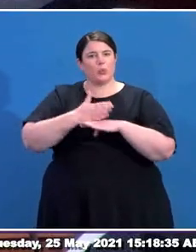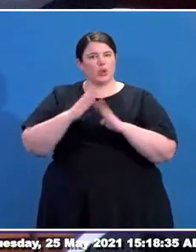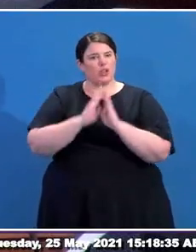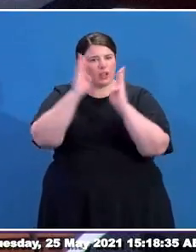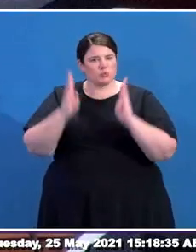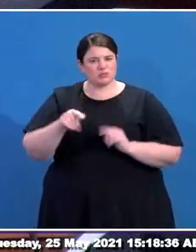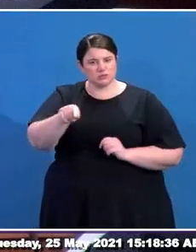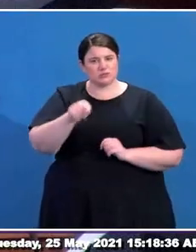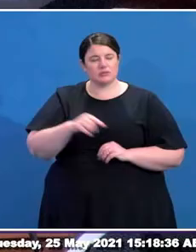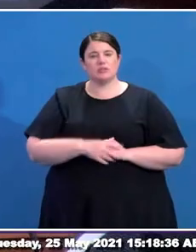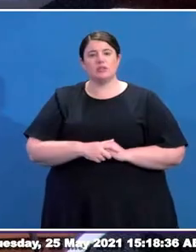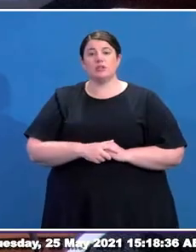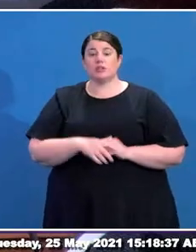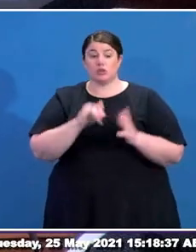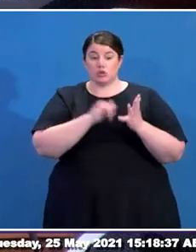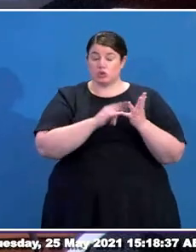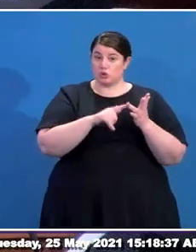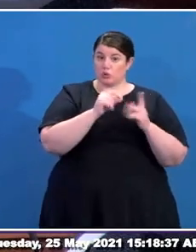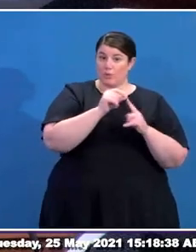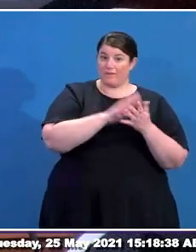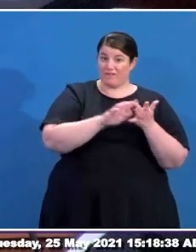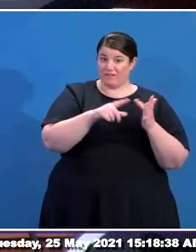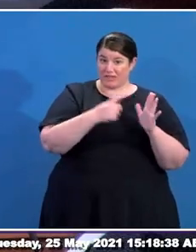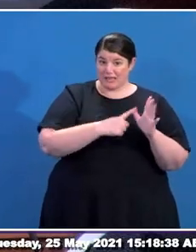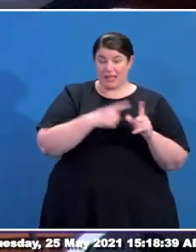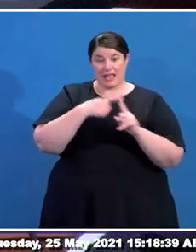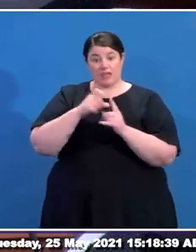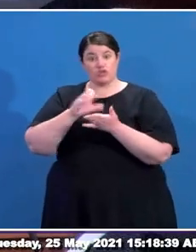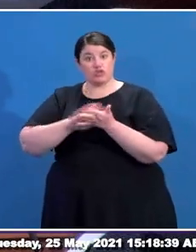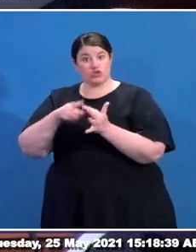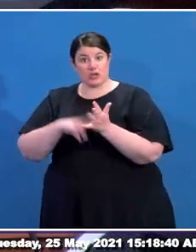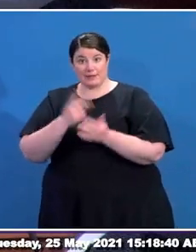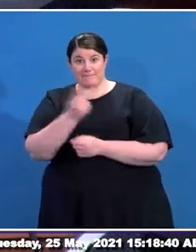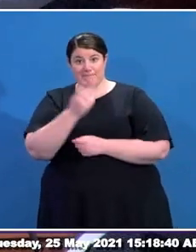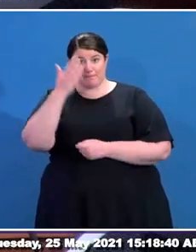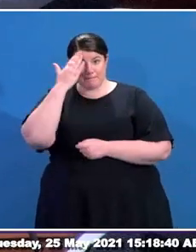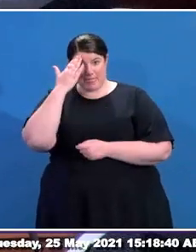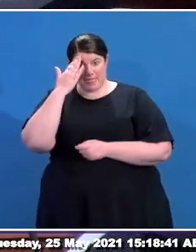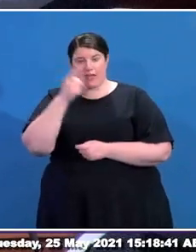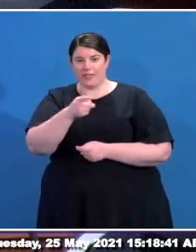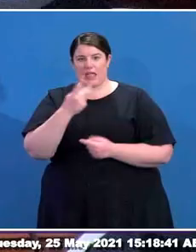Sophia and Chen's mother indicated a lack of trust in the management of